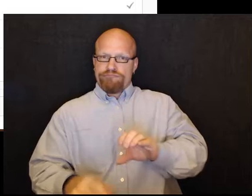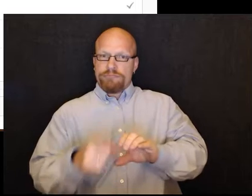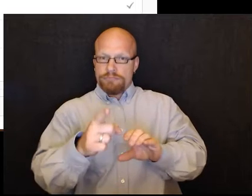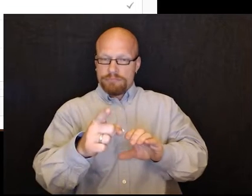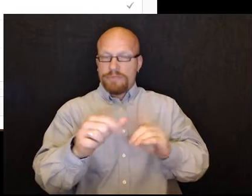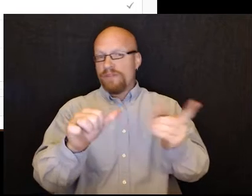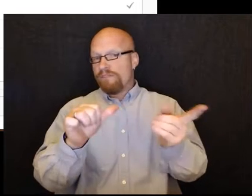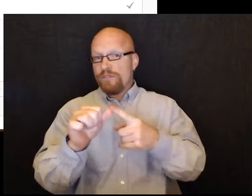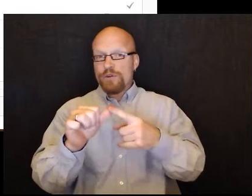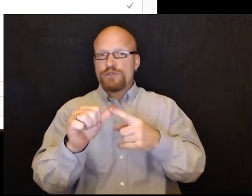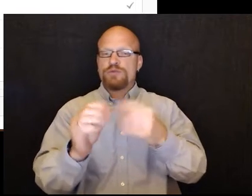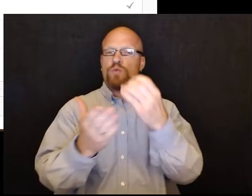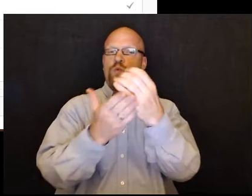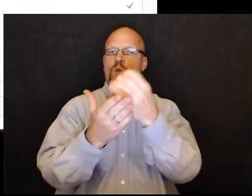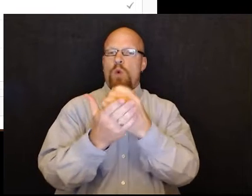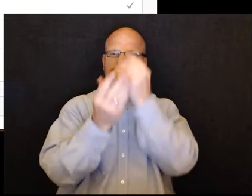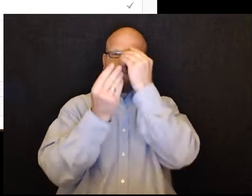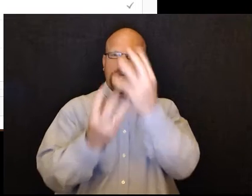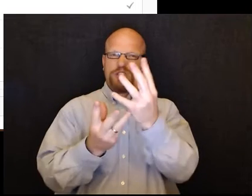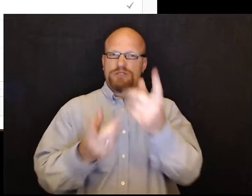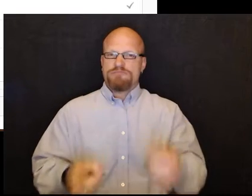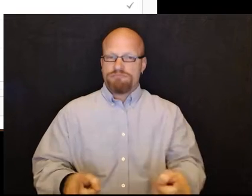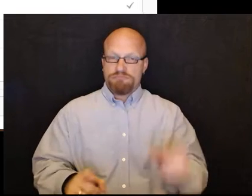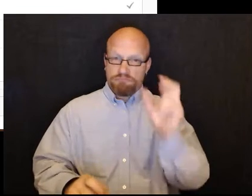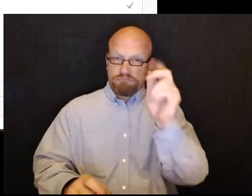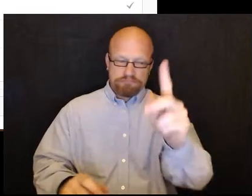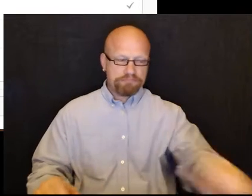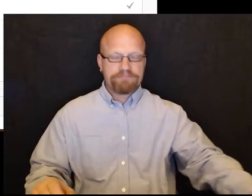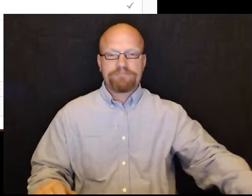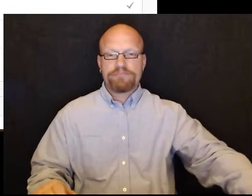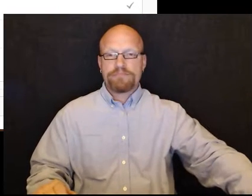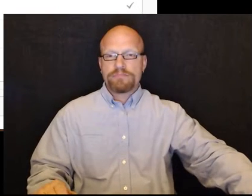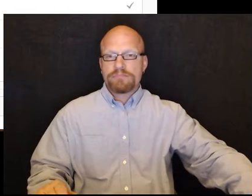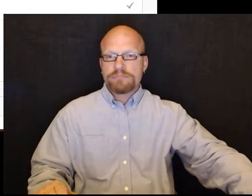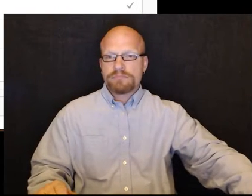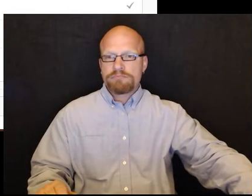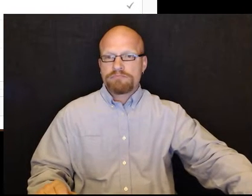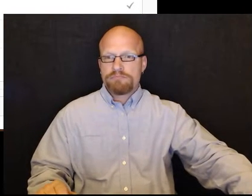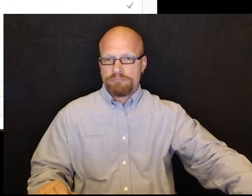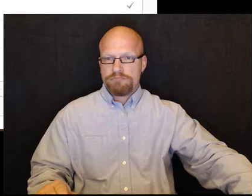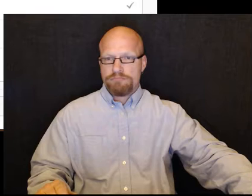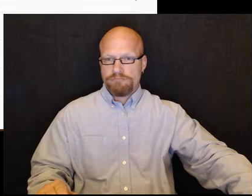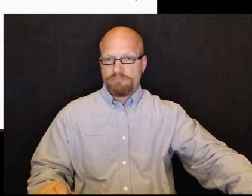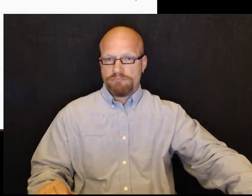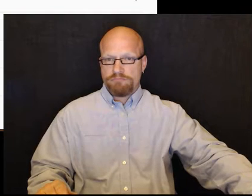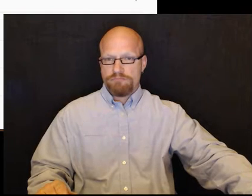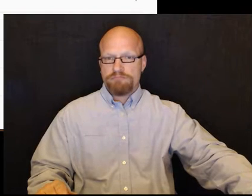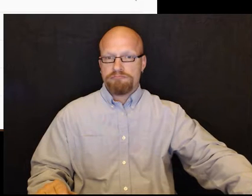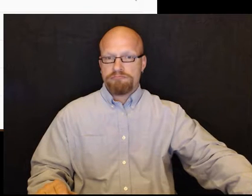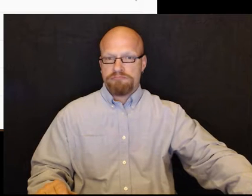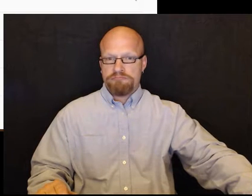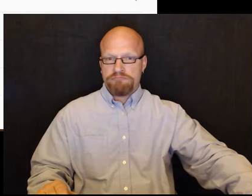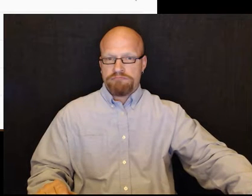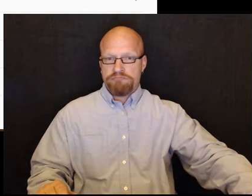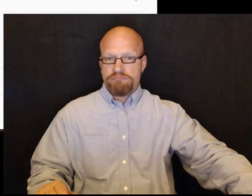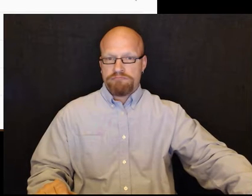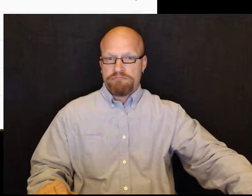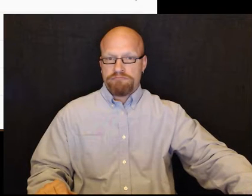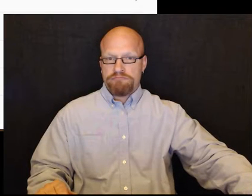that means that I separated the sections out and put them within links in the syllabus section